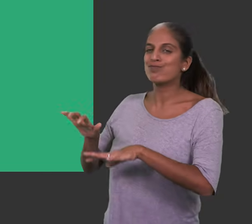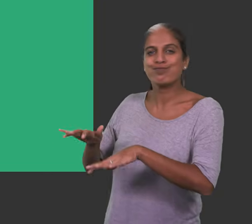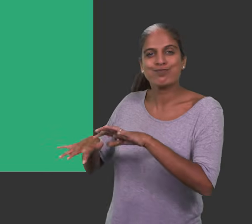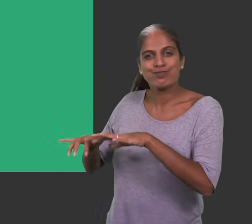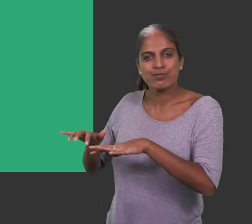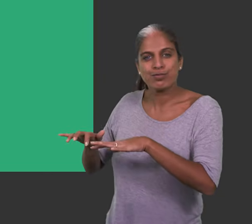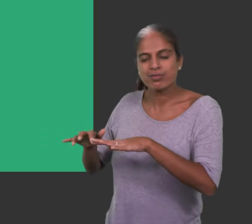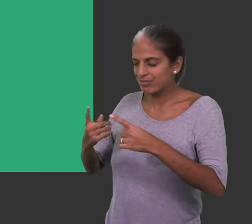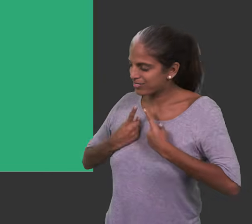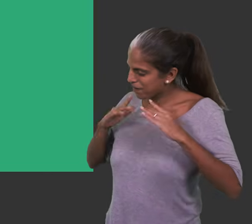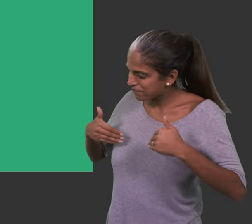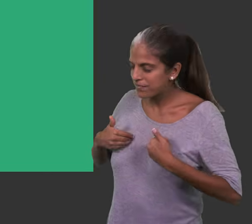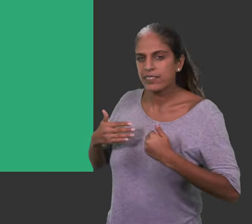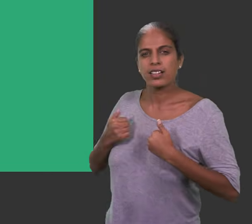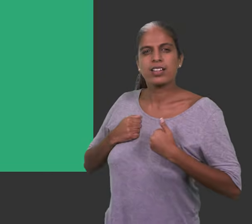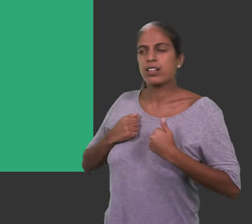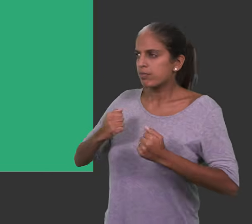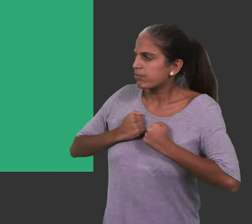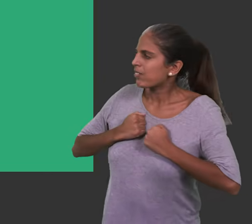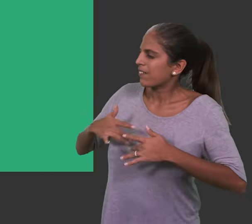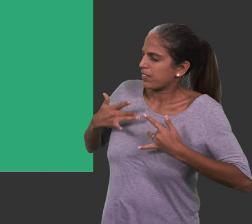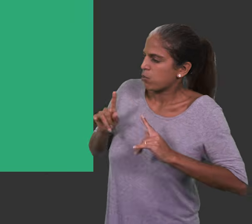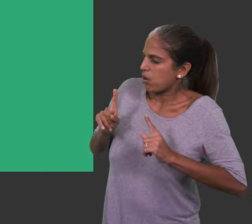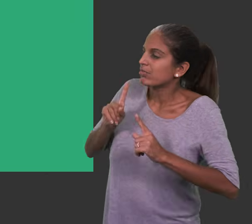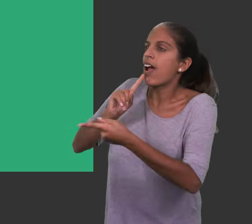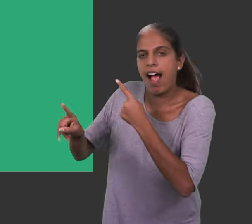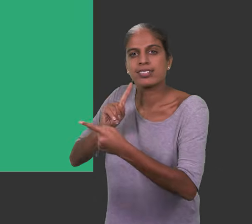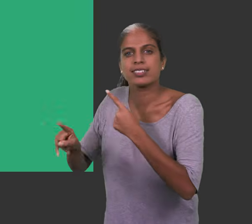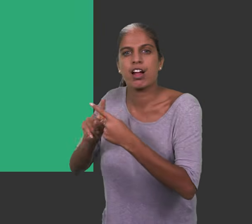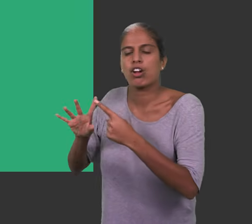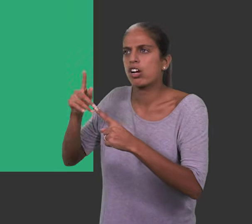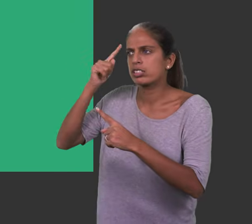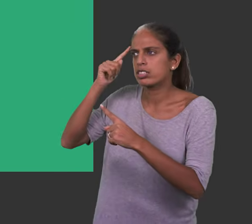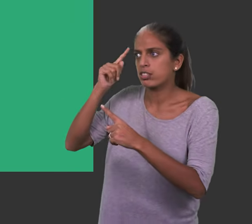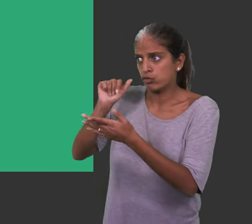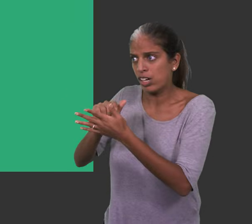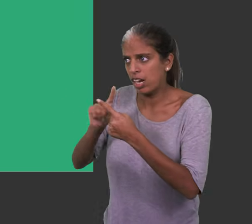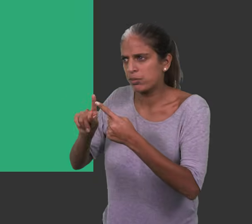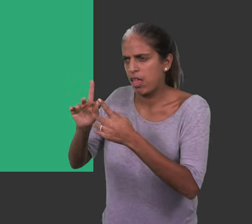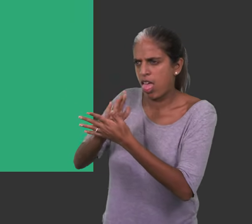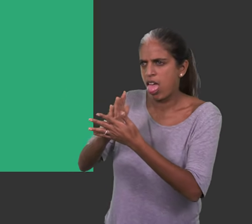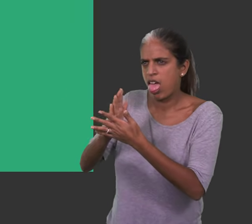don’t try to second guess what the right answer is if it’s different to how you feel. The test is not timed,